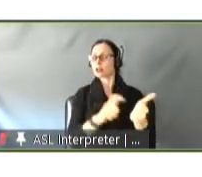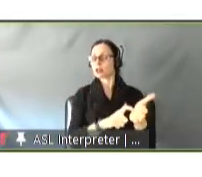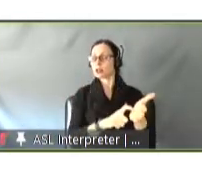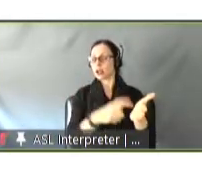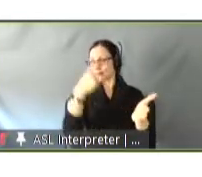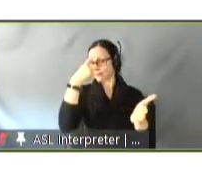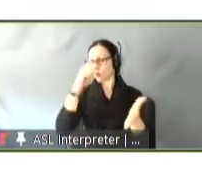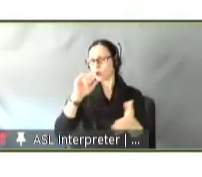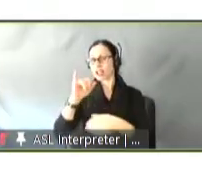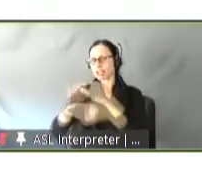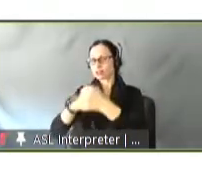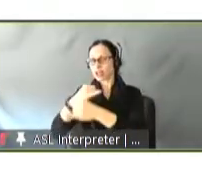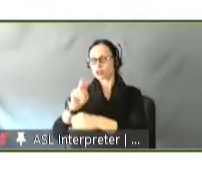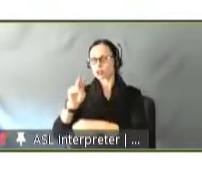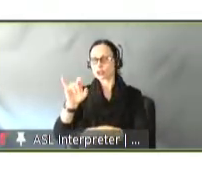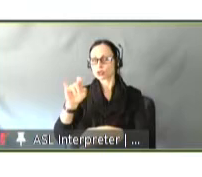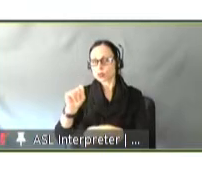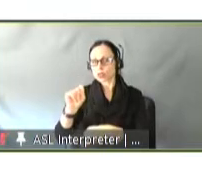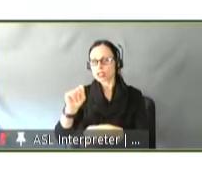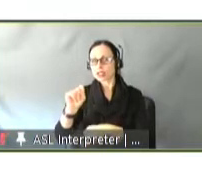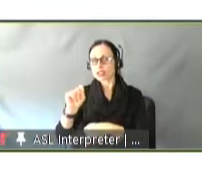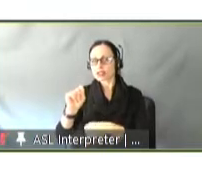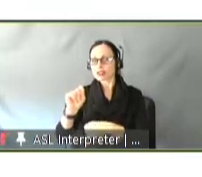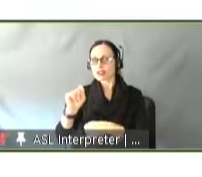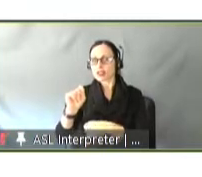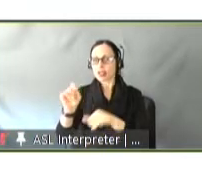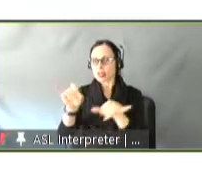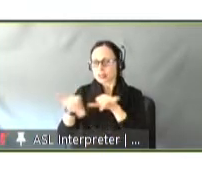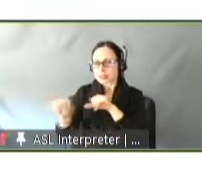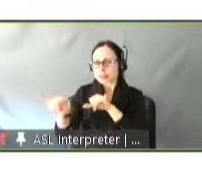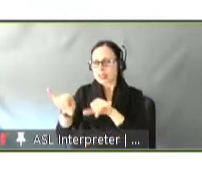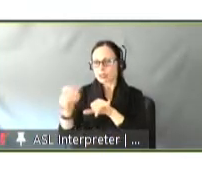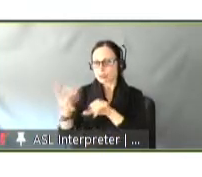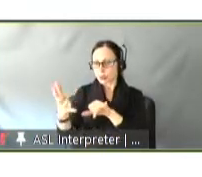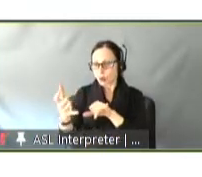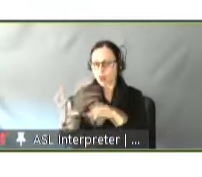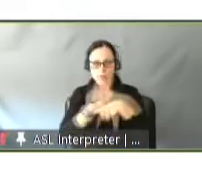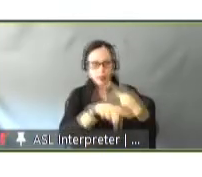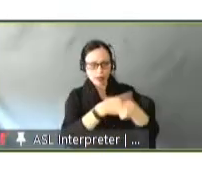the type of benchmarking that we will want to detect in antibody responses across the field.